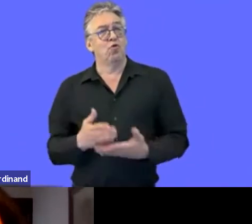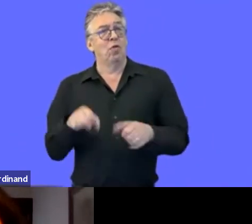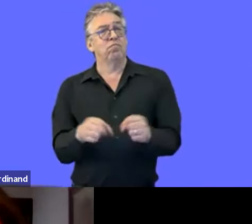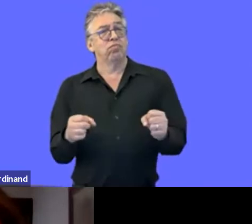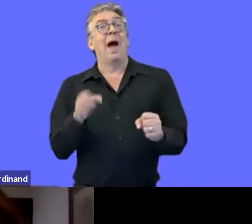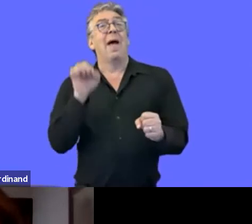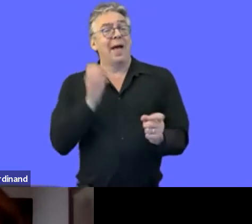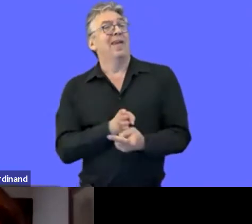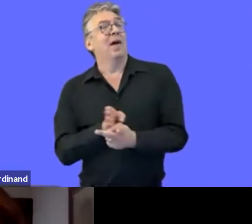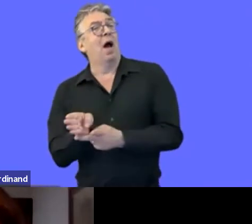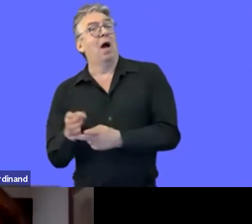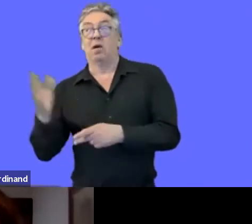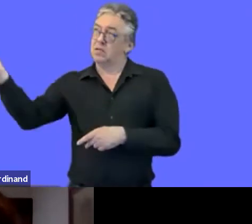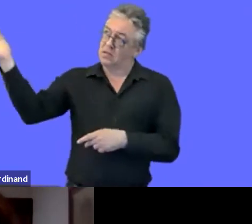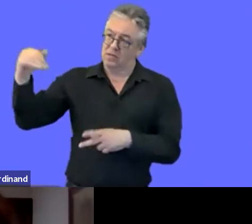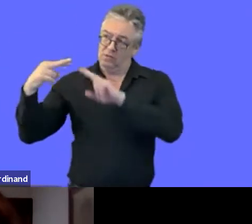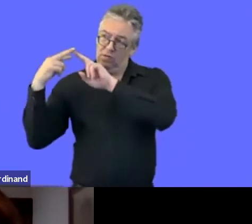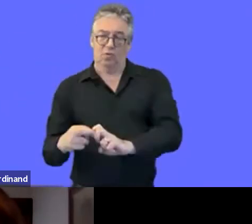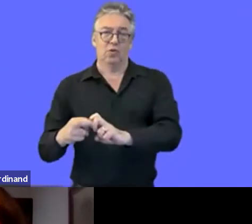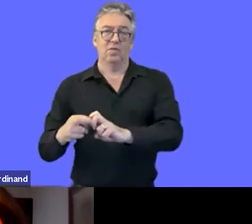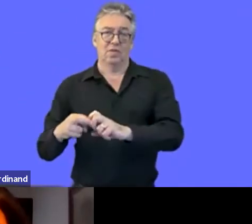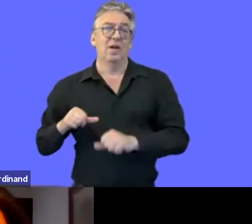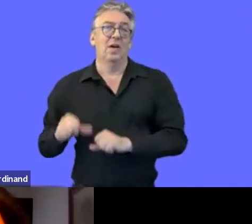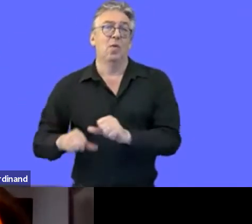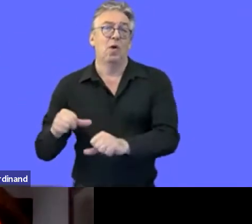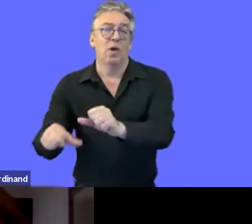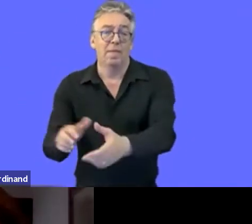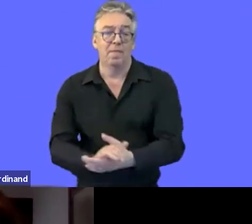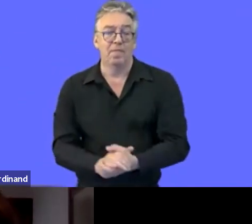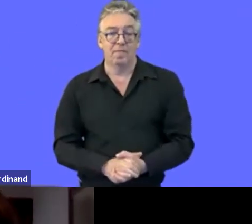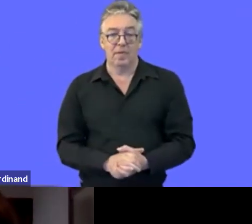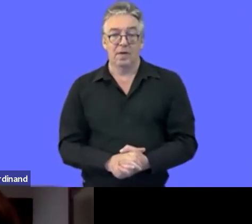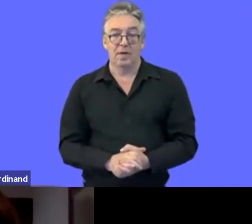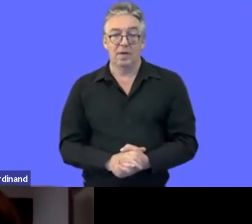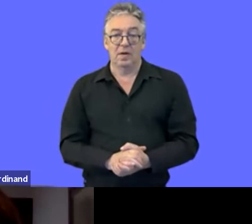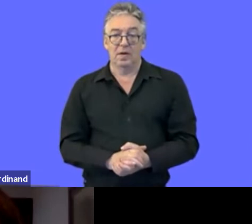that might impact which mechanism you decide to choose.